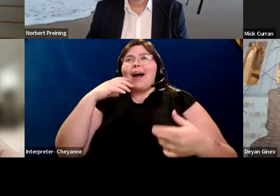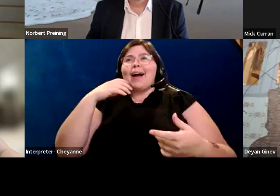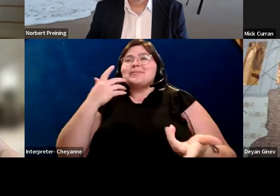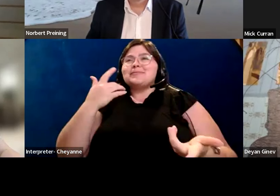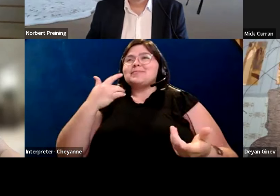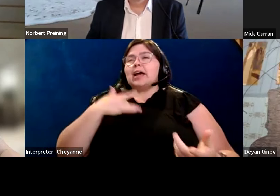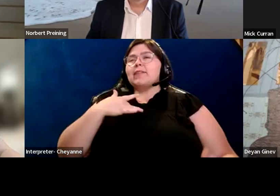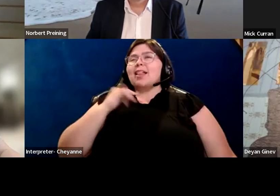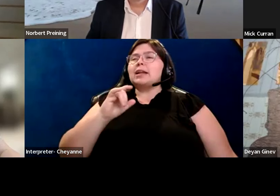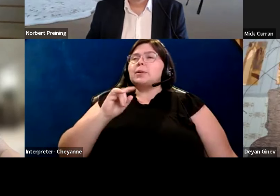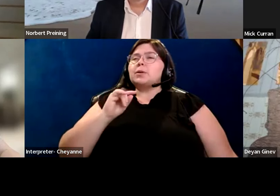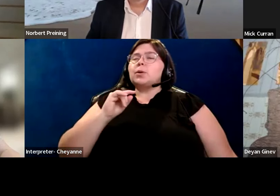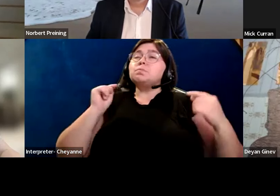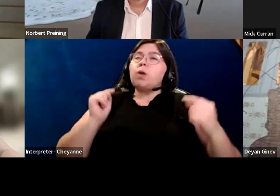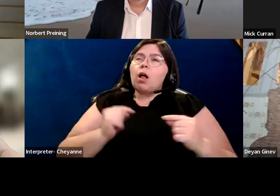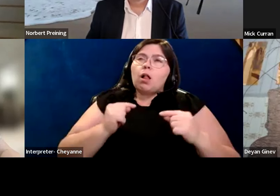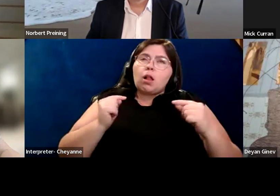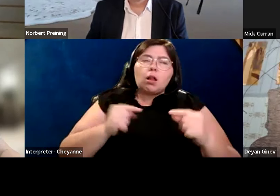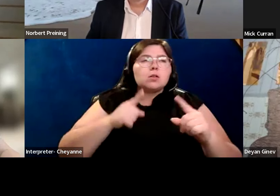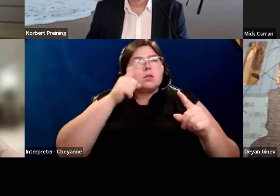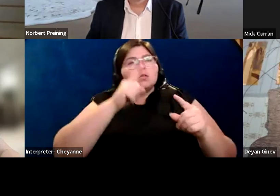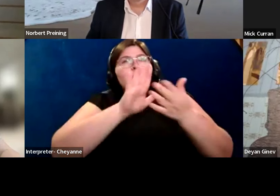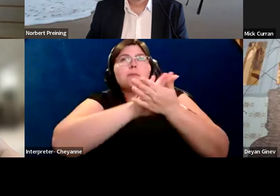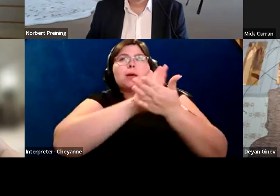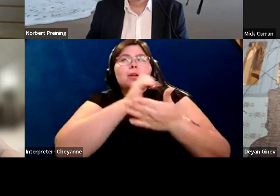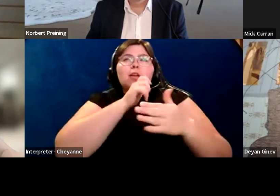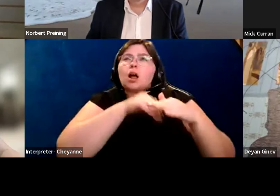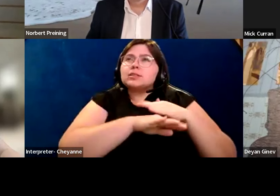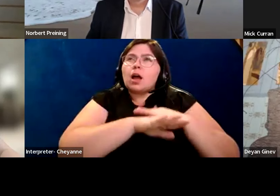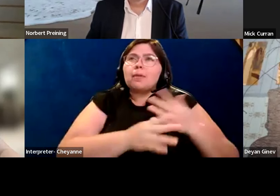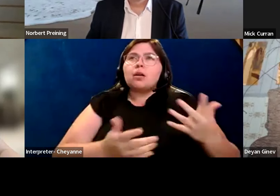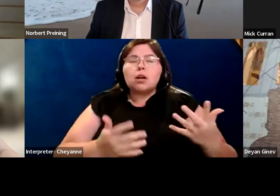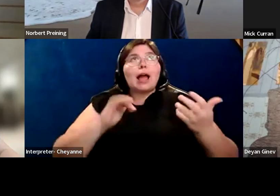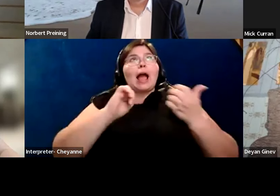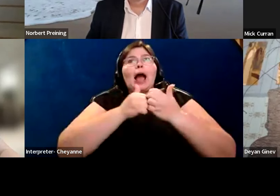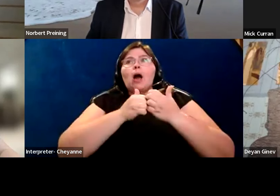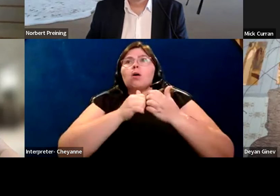of not-accessible papers. Like the way it used to be, the papers weren't accessible.